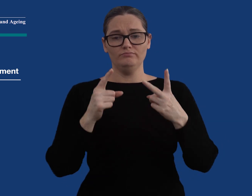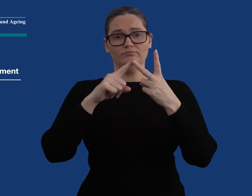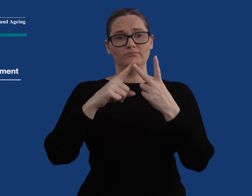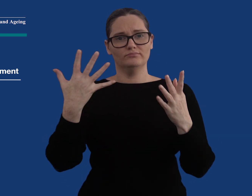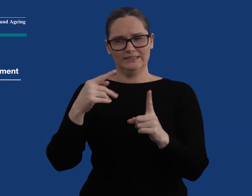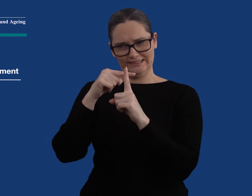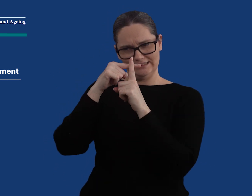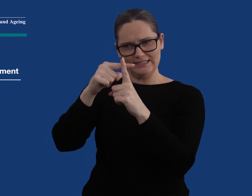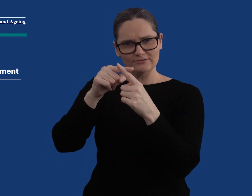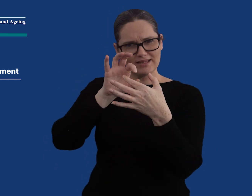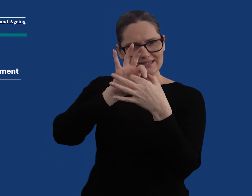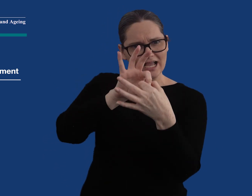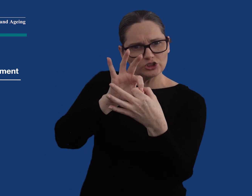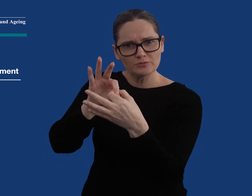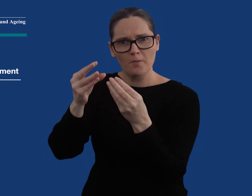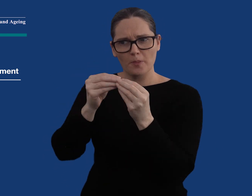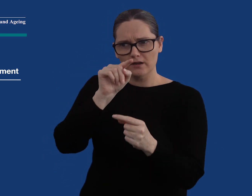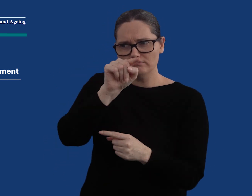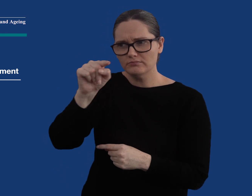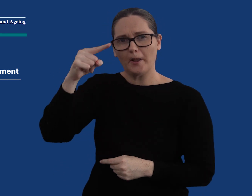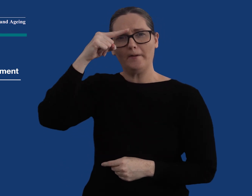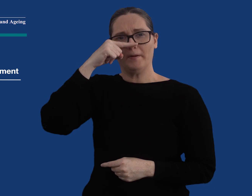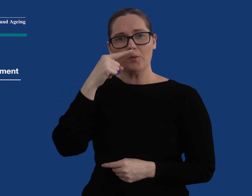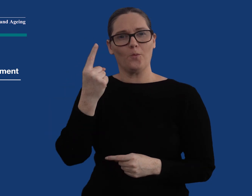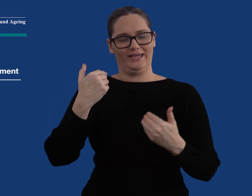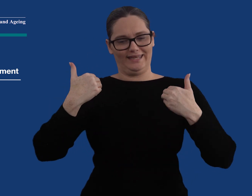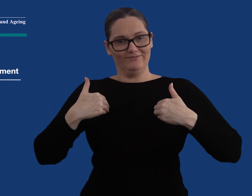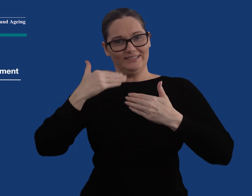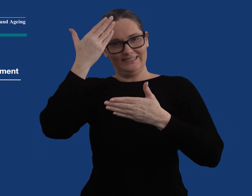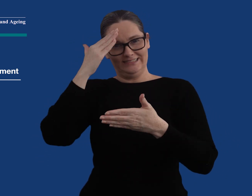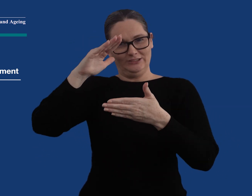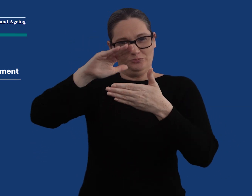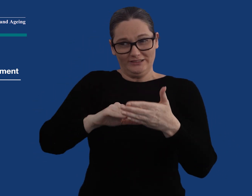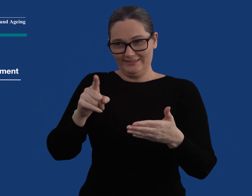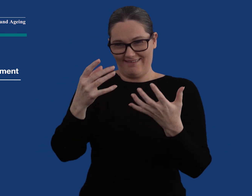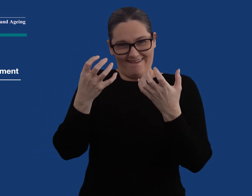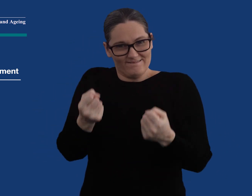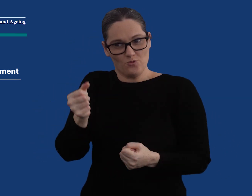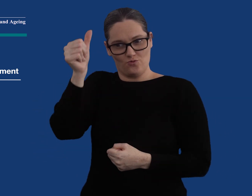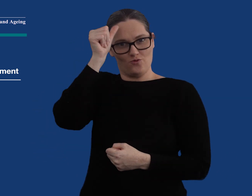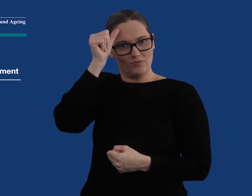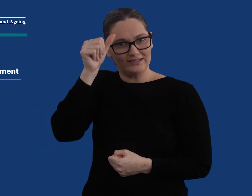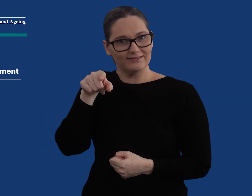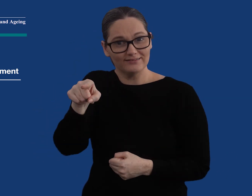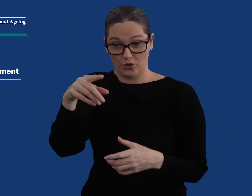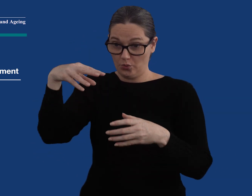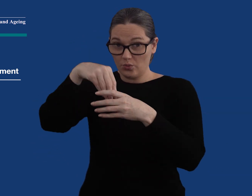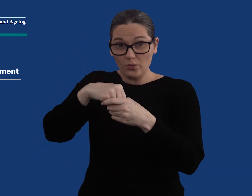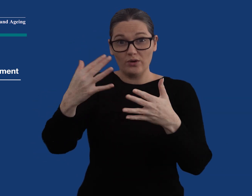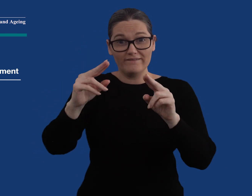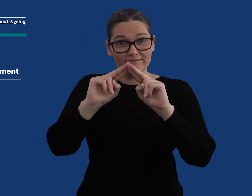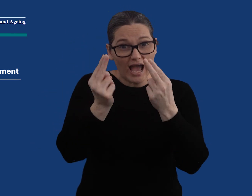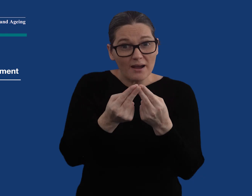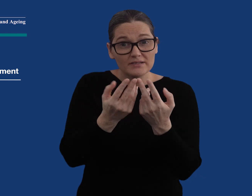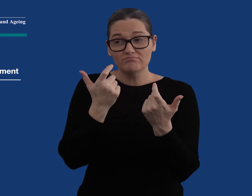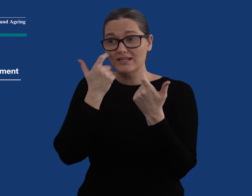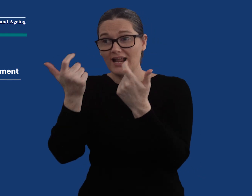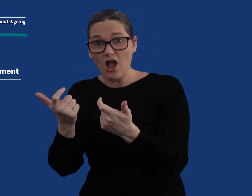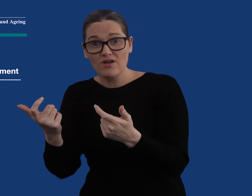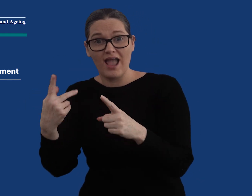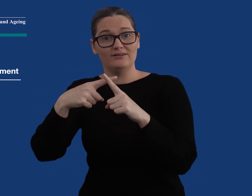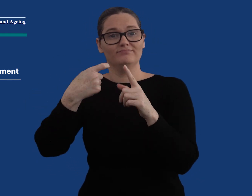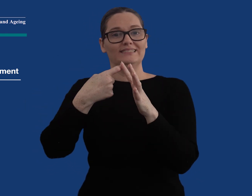• targeted engagement with people with lived experience including families, carers and kin